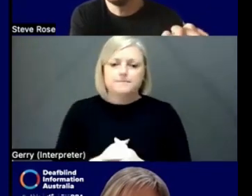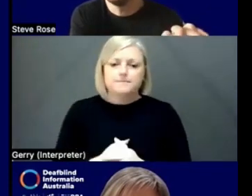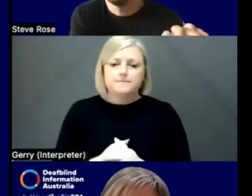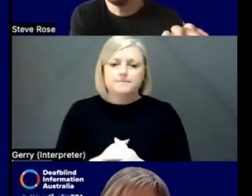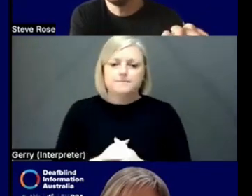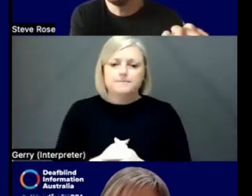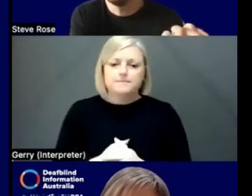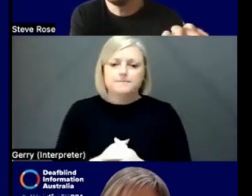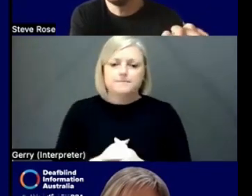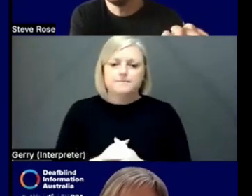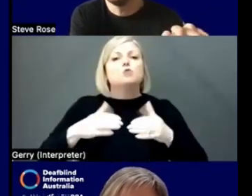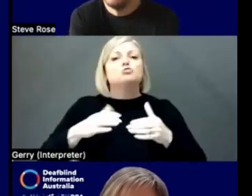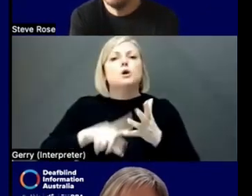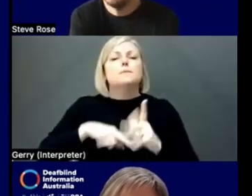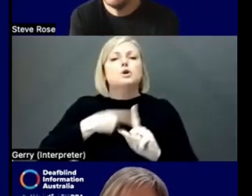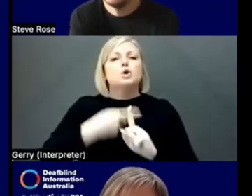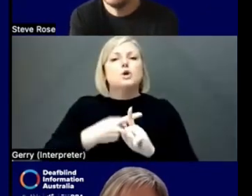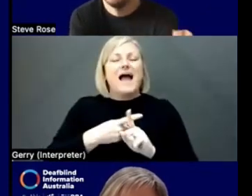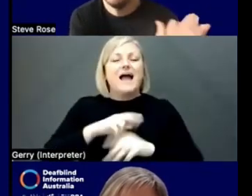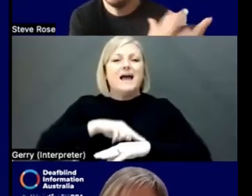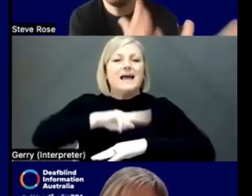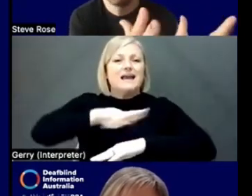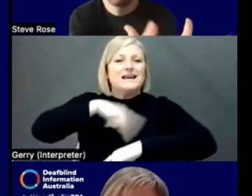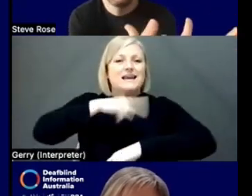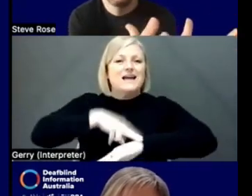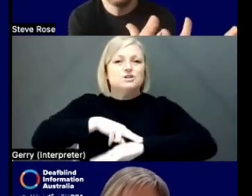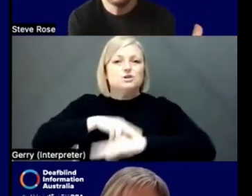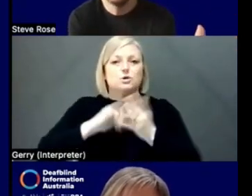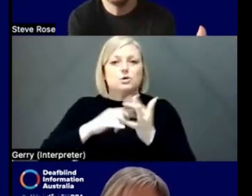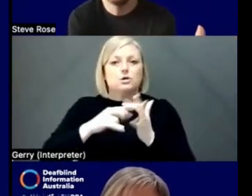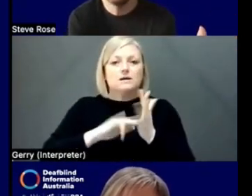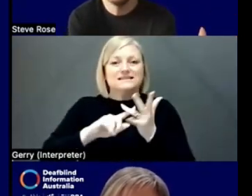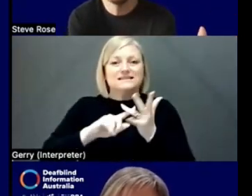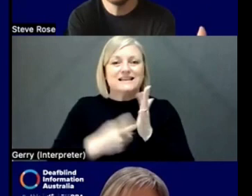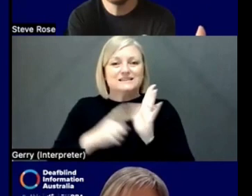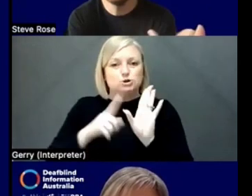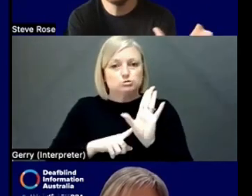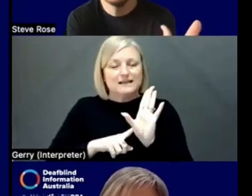UK called the national sensory impairment partnership. They're pretty much England and Wales focussed,